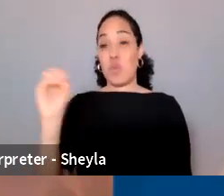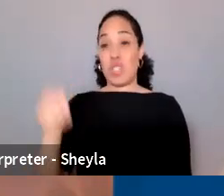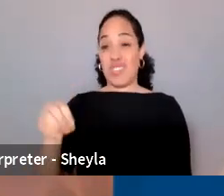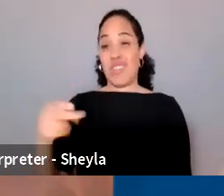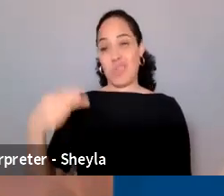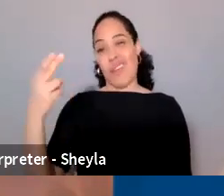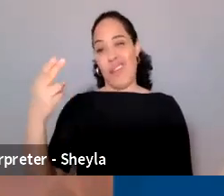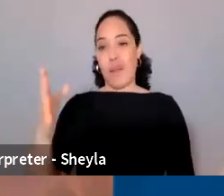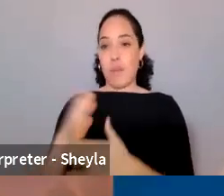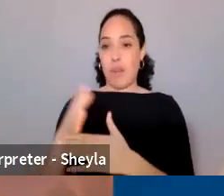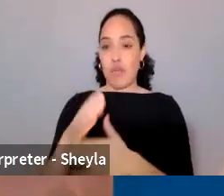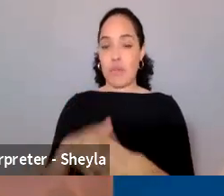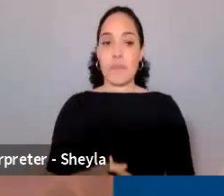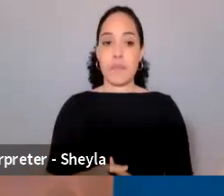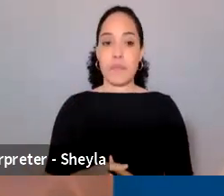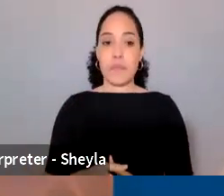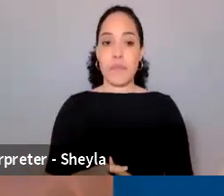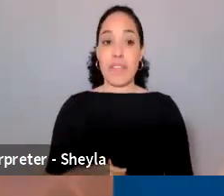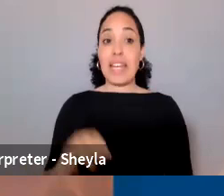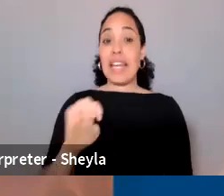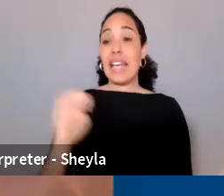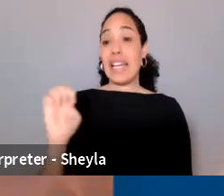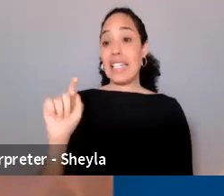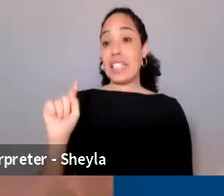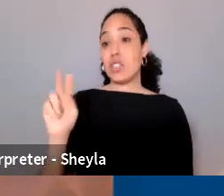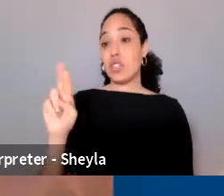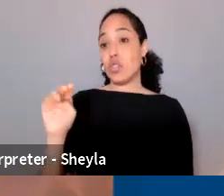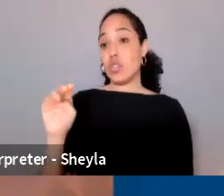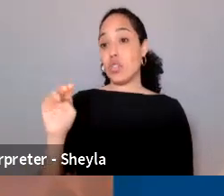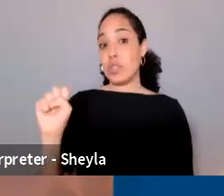East Troublesome was a unique fire in that it started in Crand county